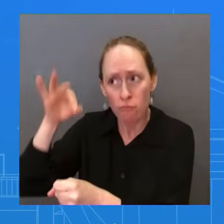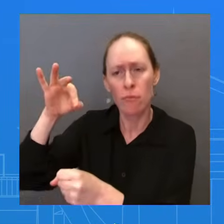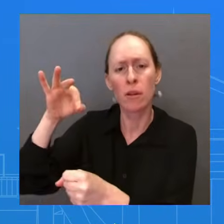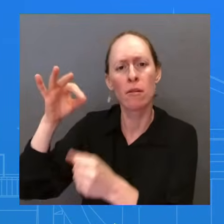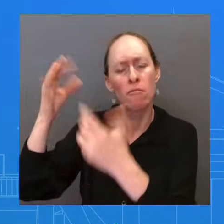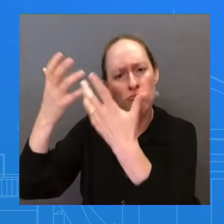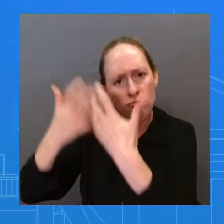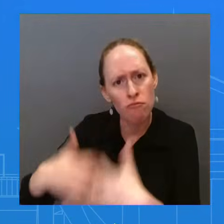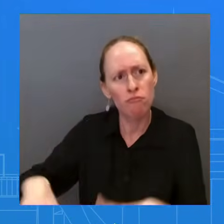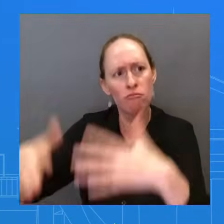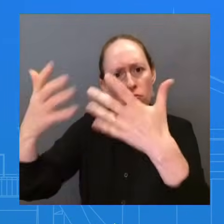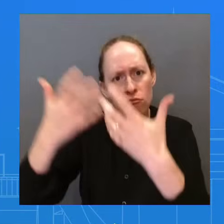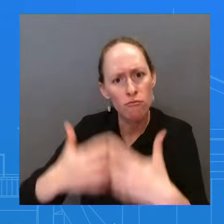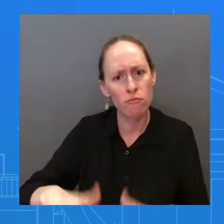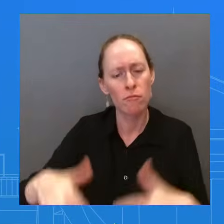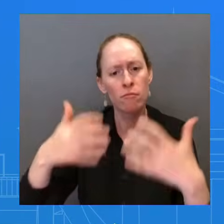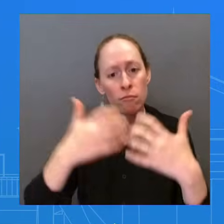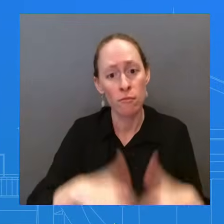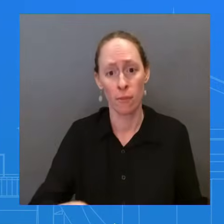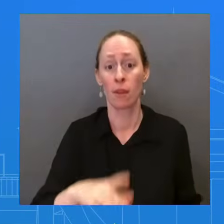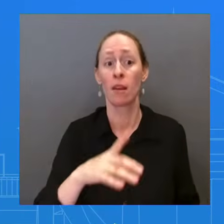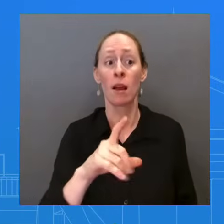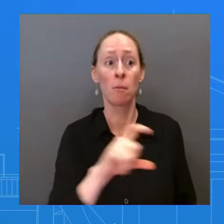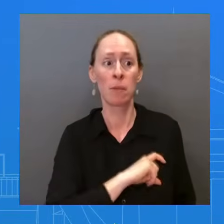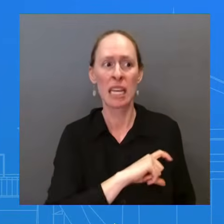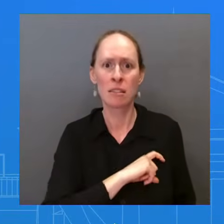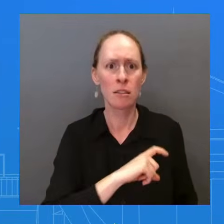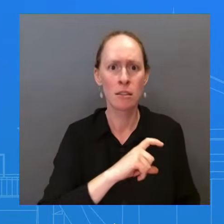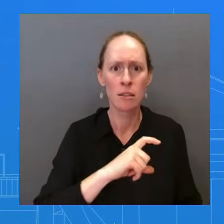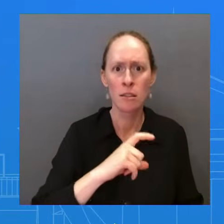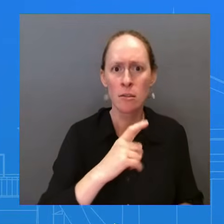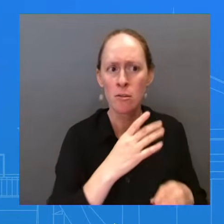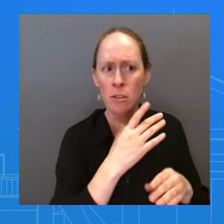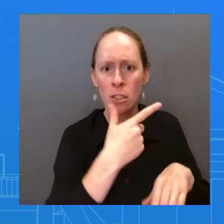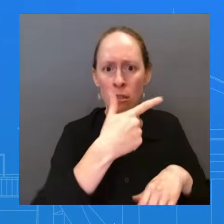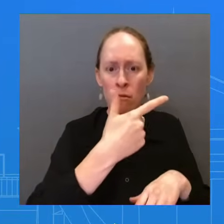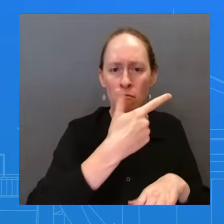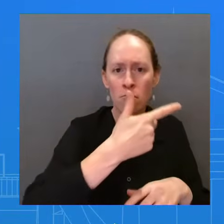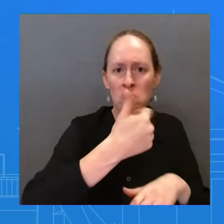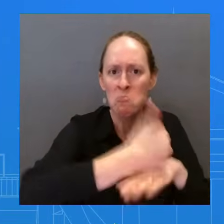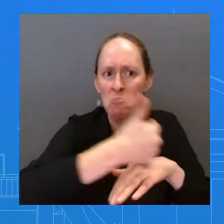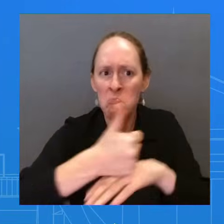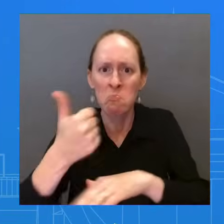Likewise, President Vui and the government of Serbia should lower the security status of the Serbian Armed Forces,